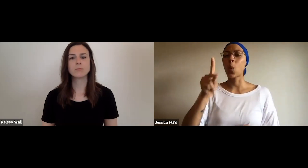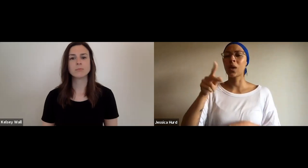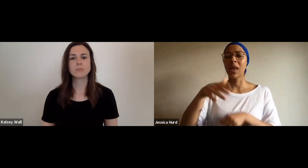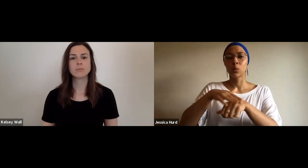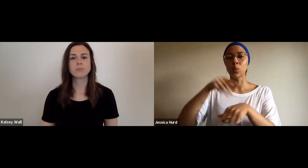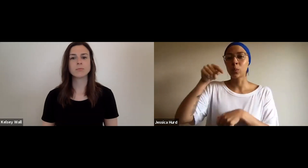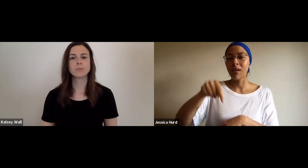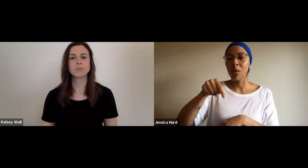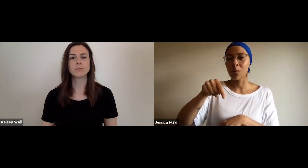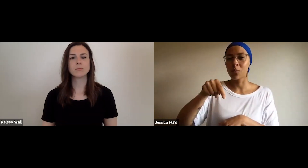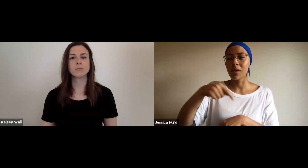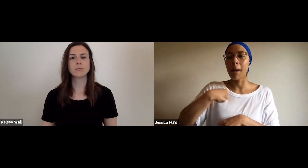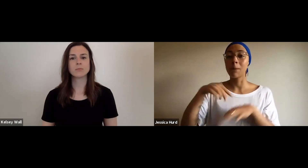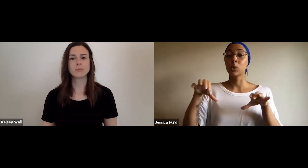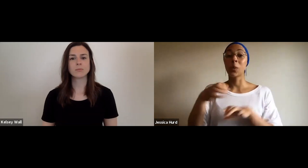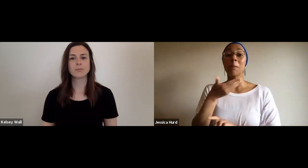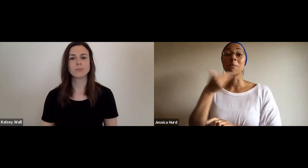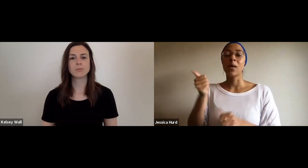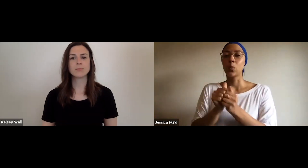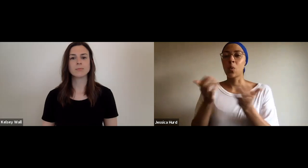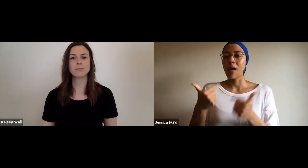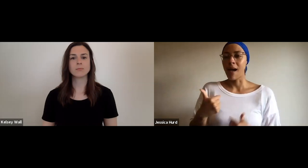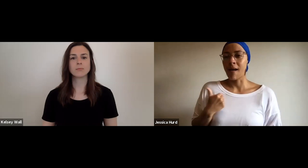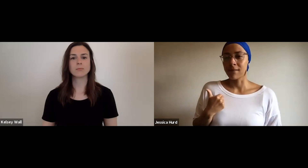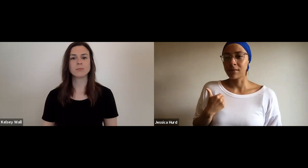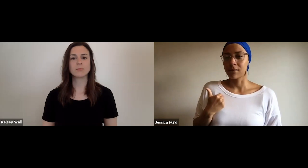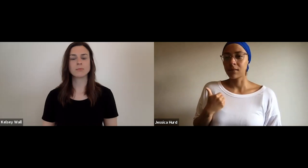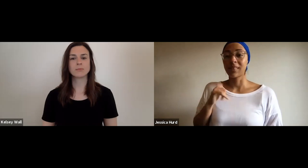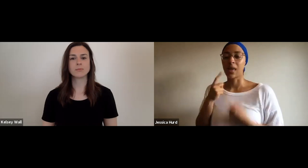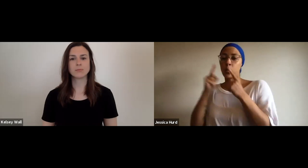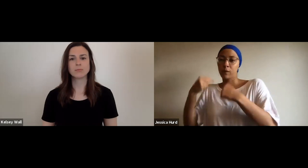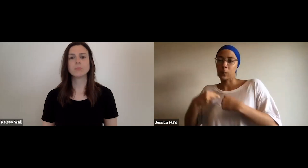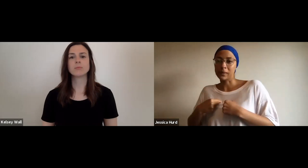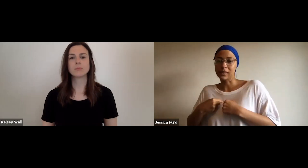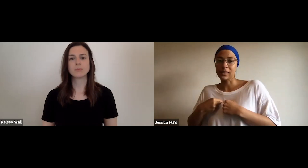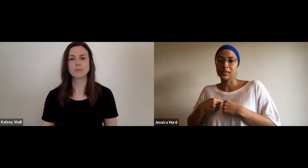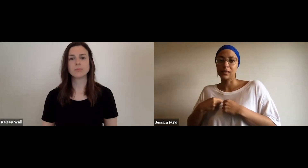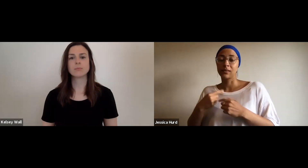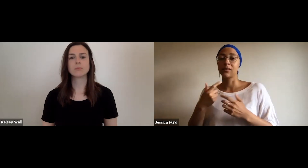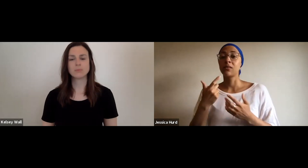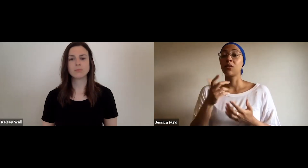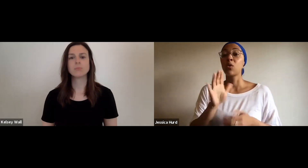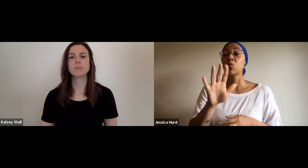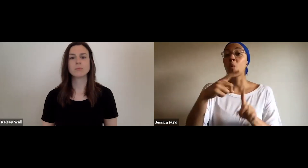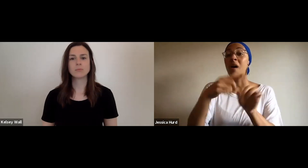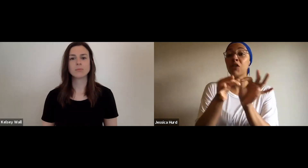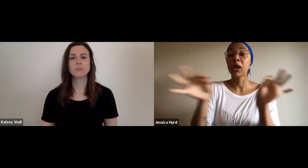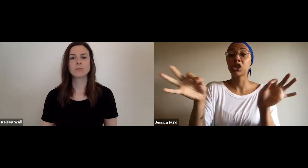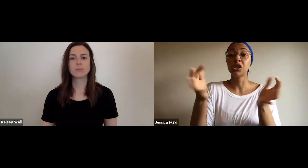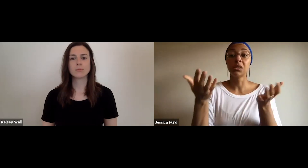So, sometimes I think, "Oh, I'm not working hard enough. I'm not doing this enough," but I can reframe that and give myself affirmation. I can say, "I'm doing the best I can